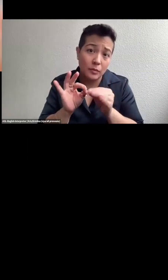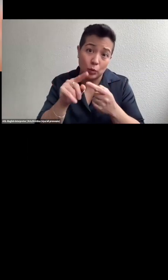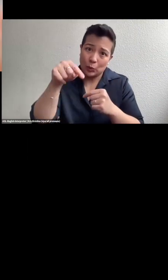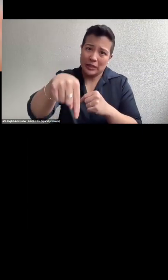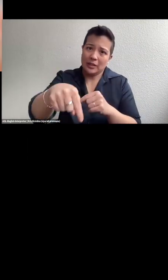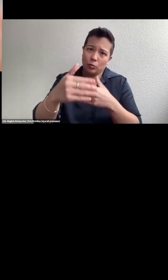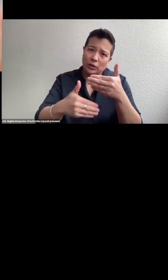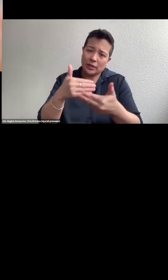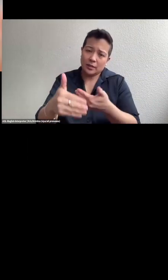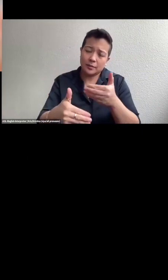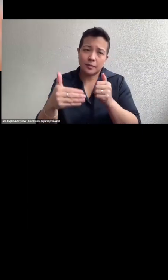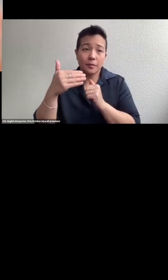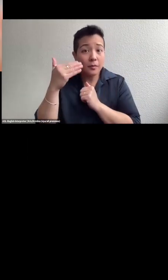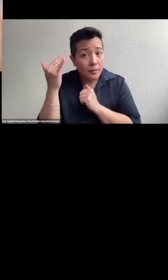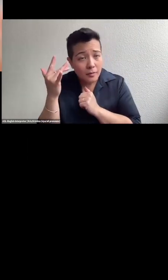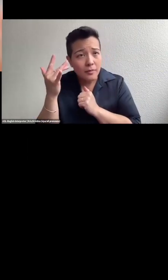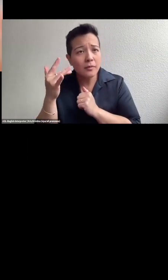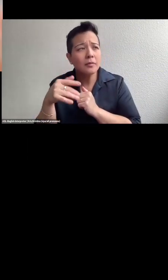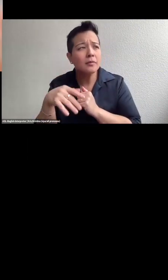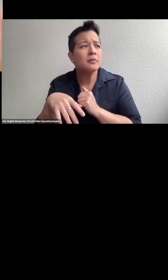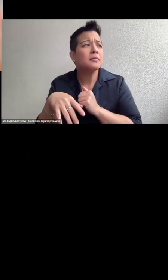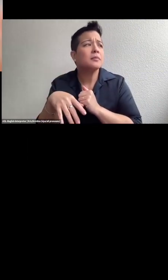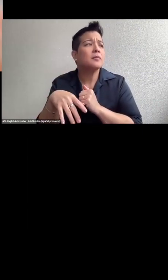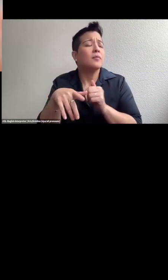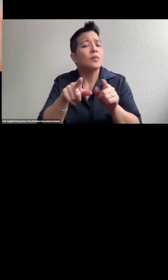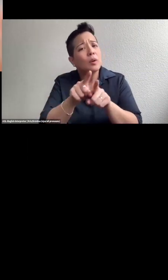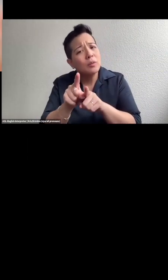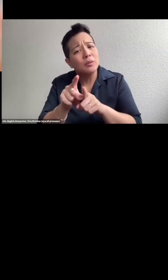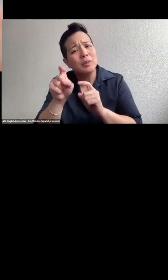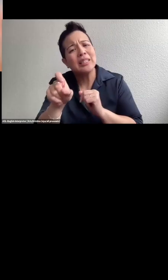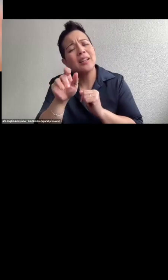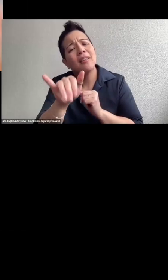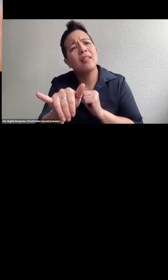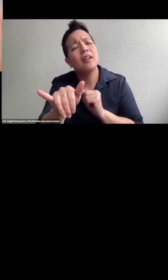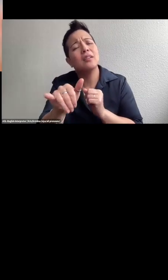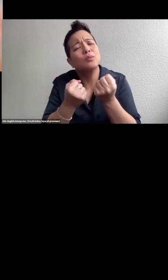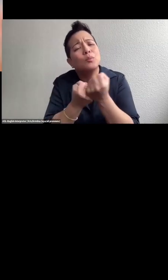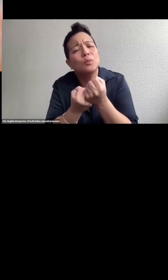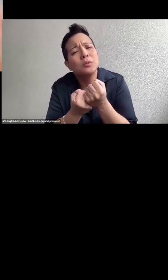because, I also needed that support,